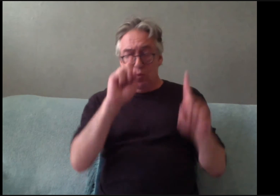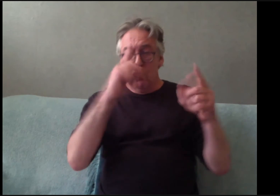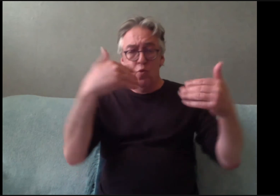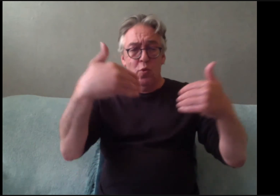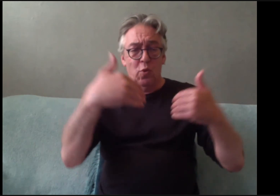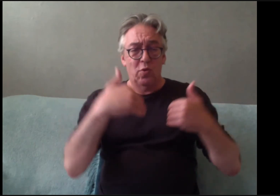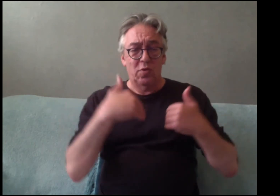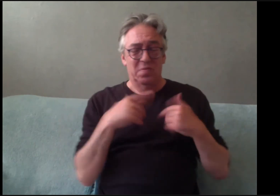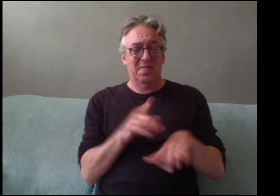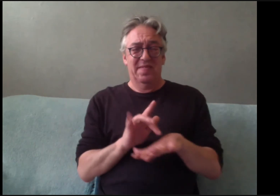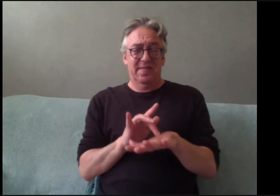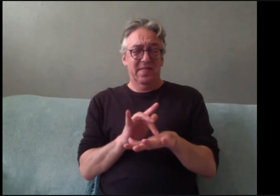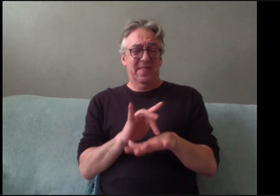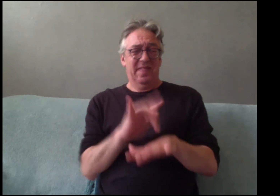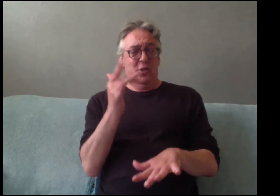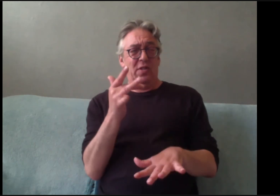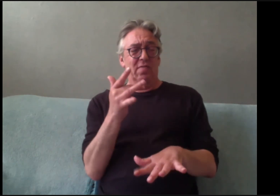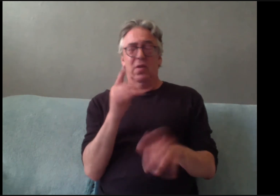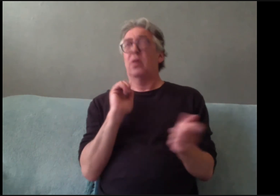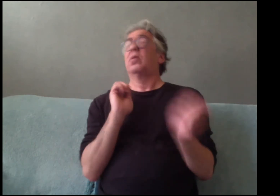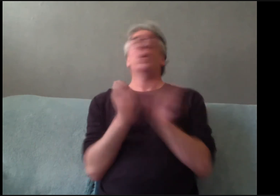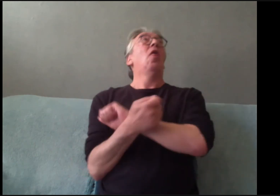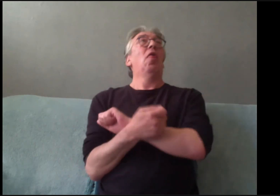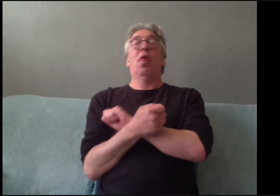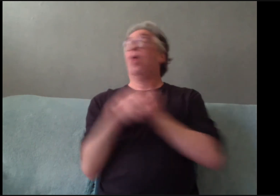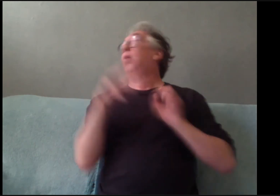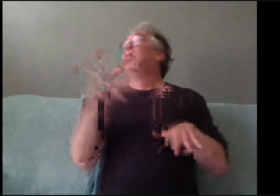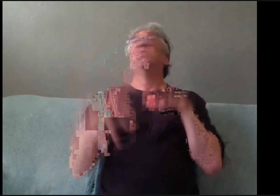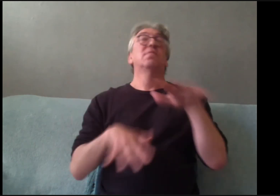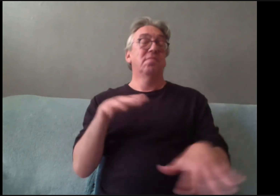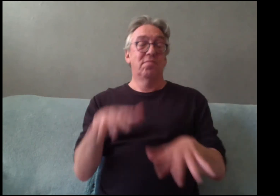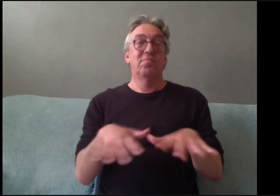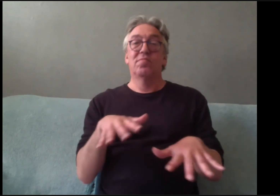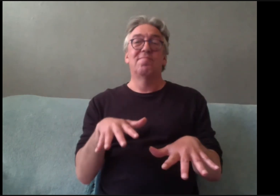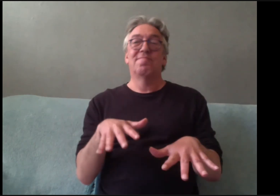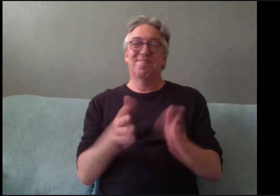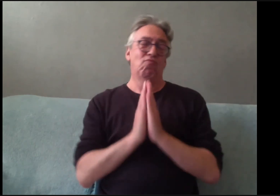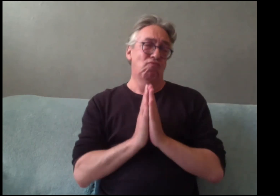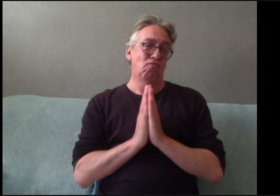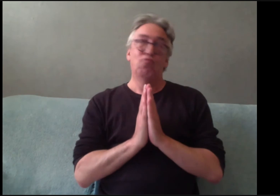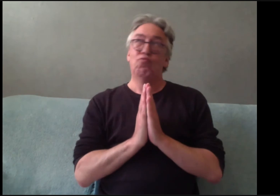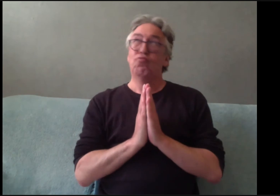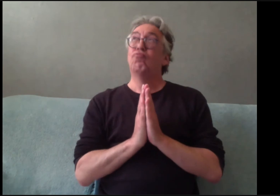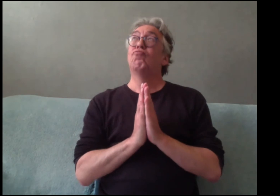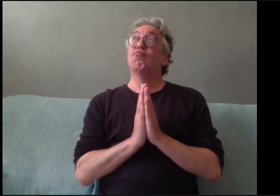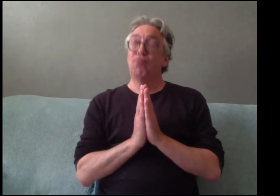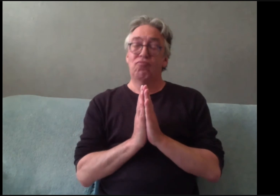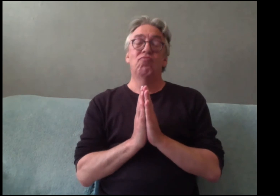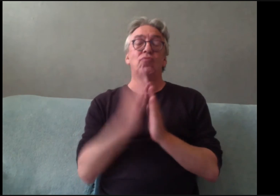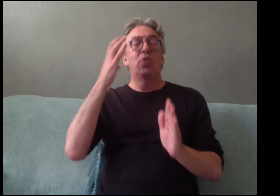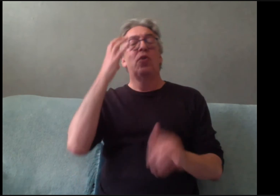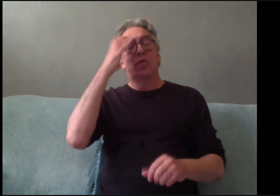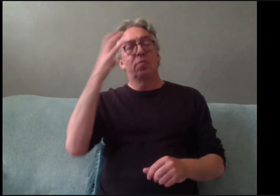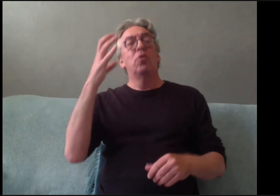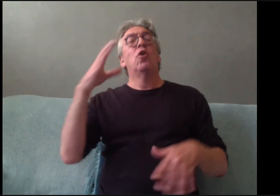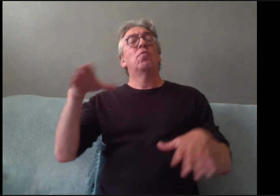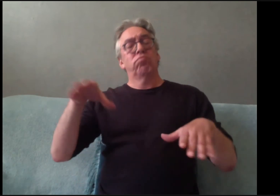This kind of practical accommodation for autistic people are important.